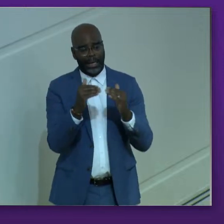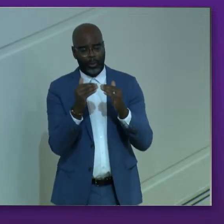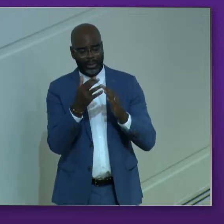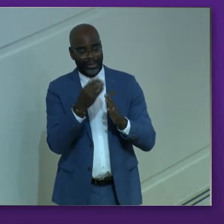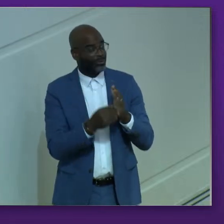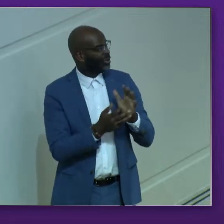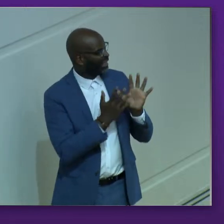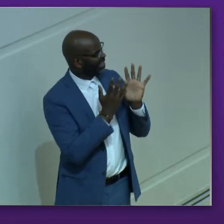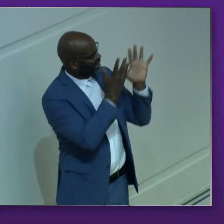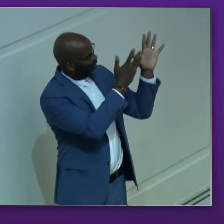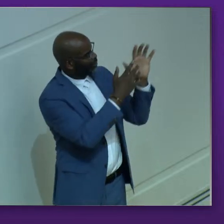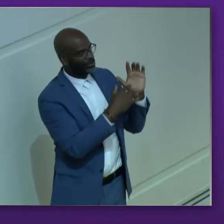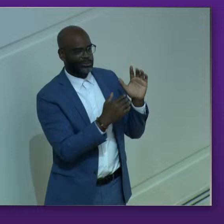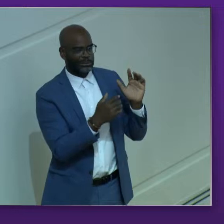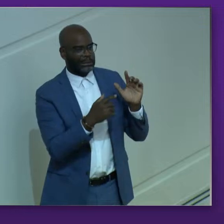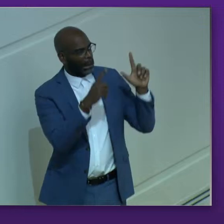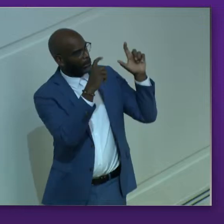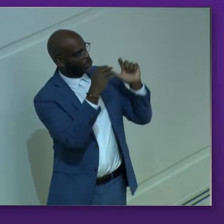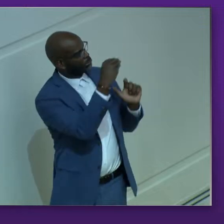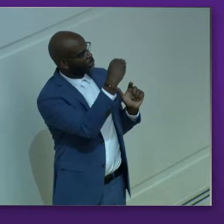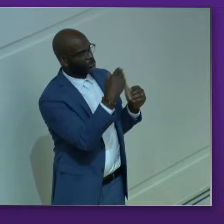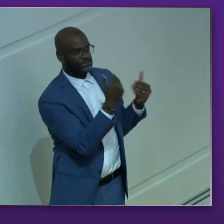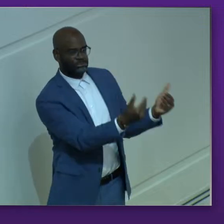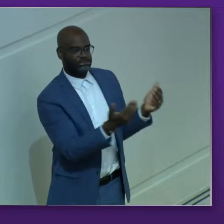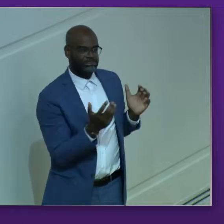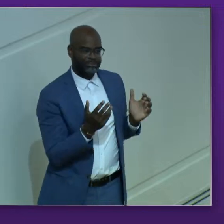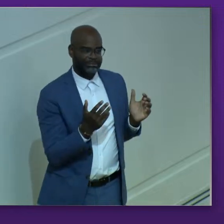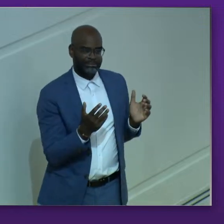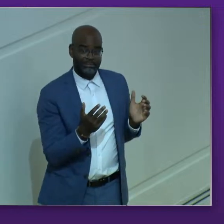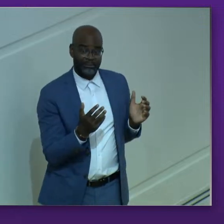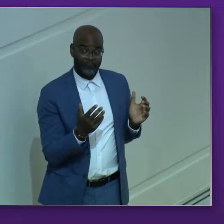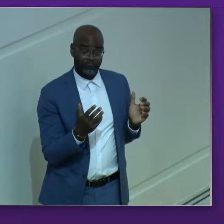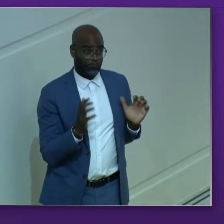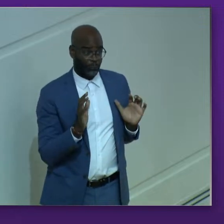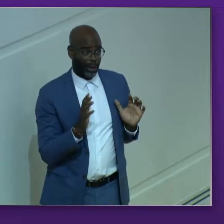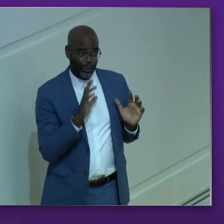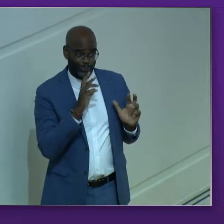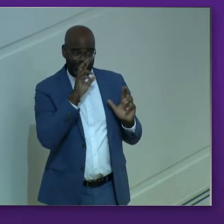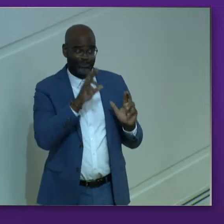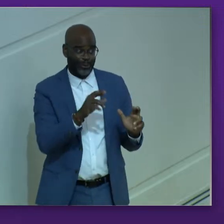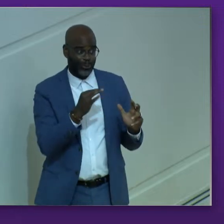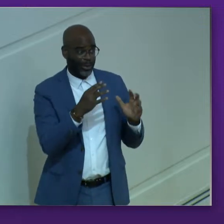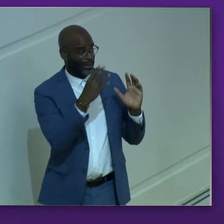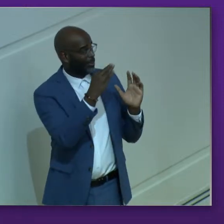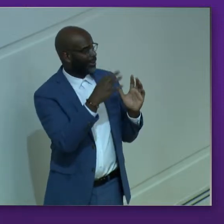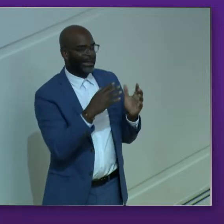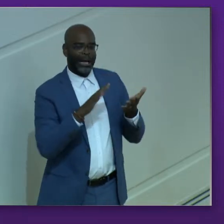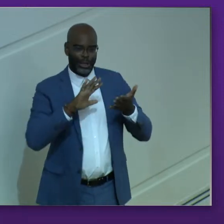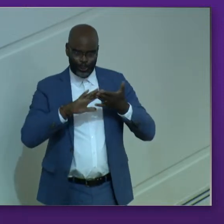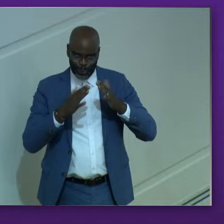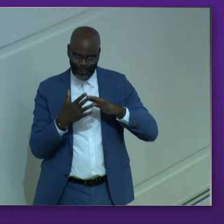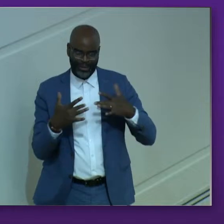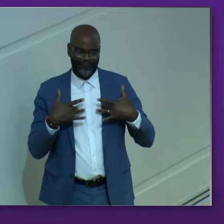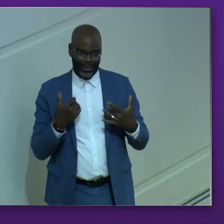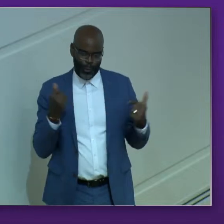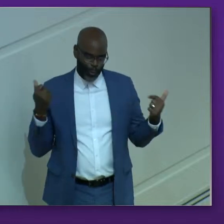THEY HAVE RETURNED TO SHARE THEIR LEARNING AROUND STUDENT